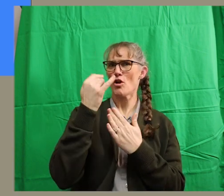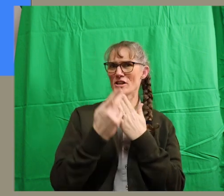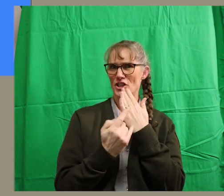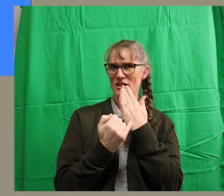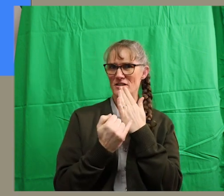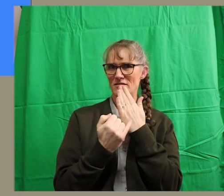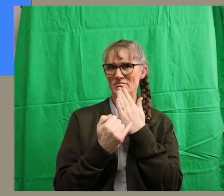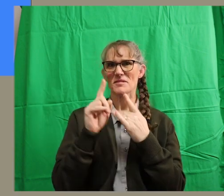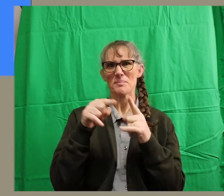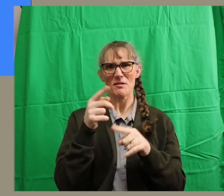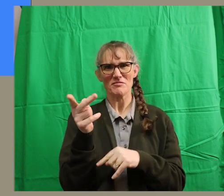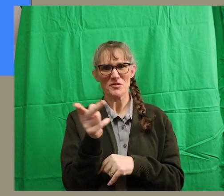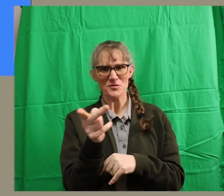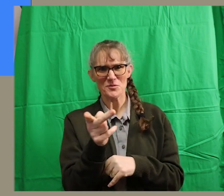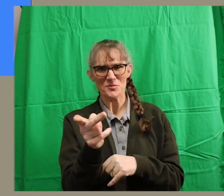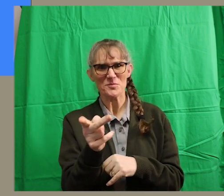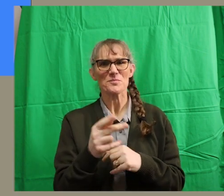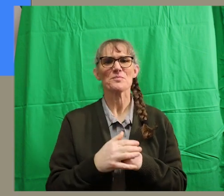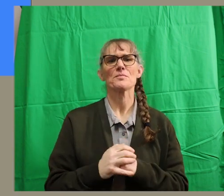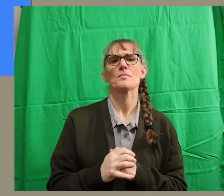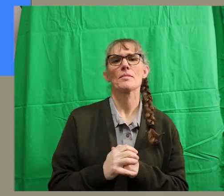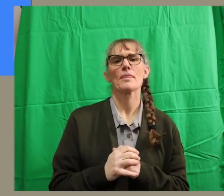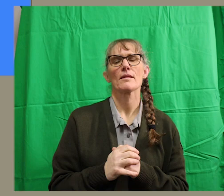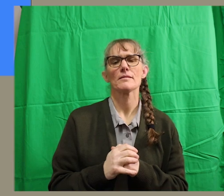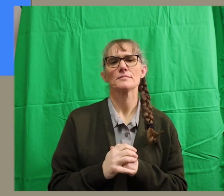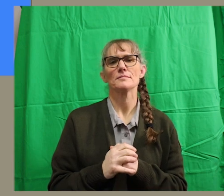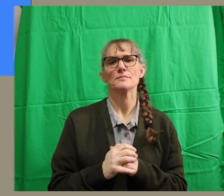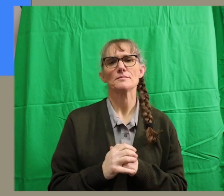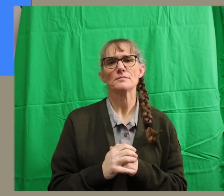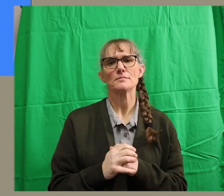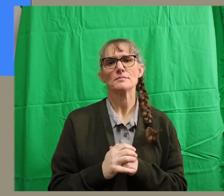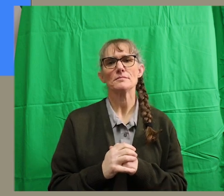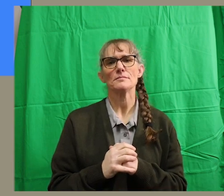Didymoceras awajense and Pravitoceras sigmoidale.